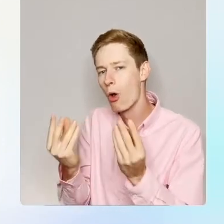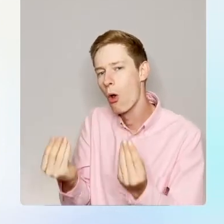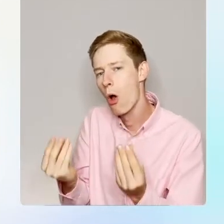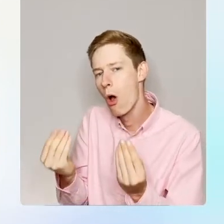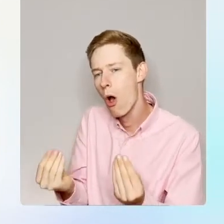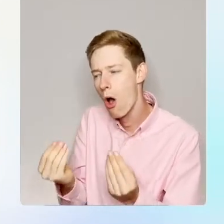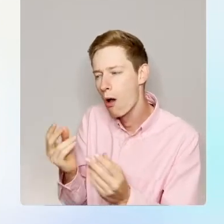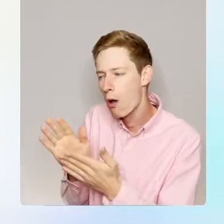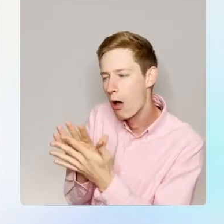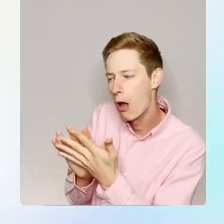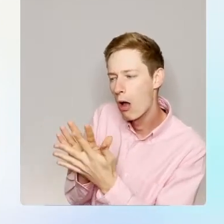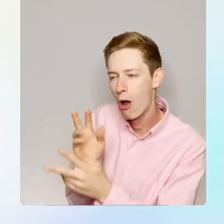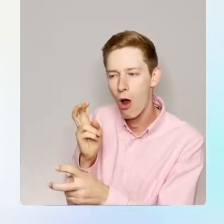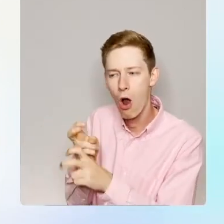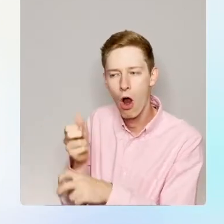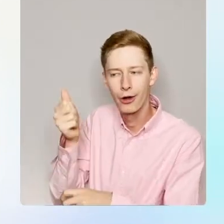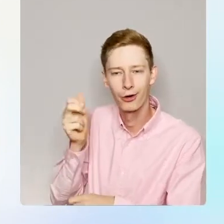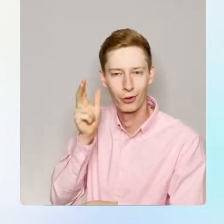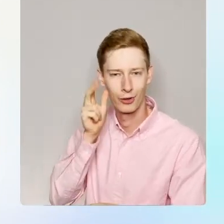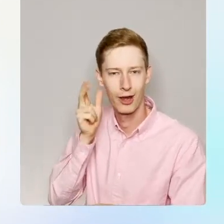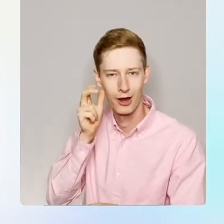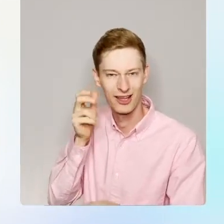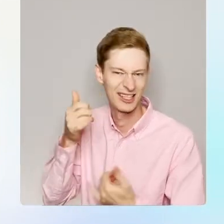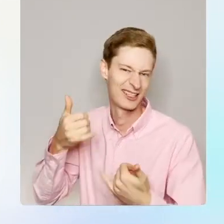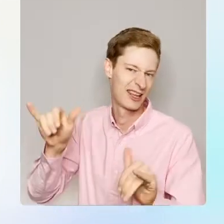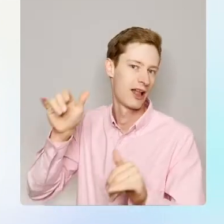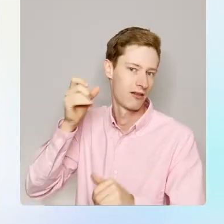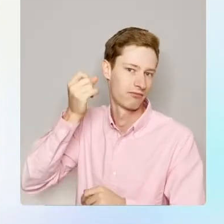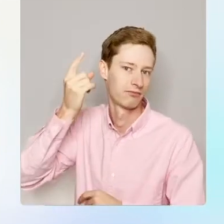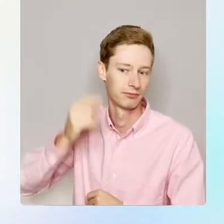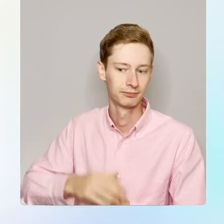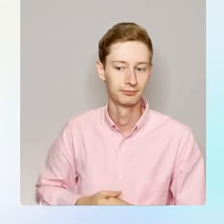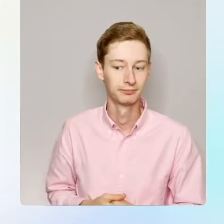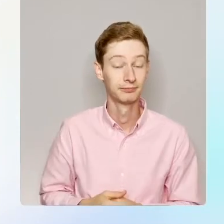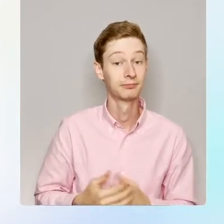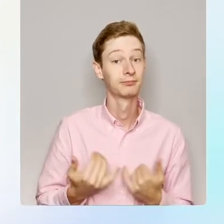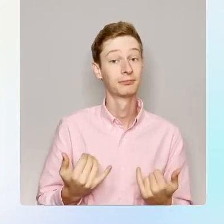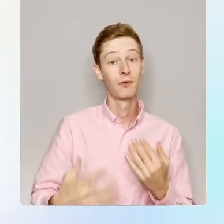just as you would expect in the real world. Adding room acoustics to Workrooms